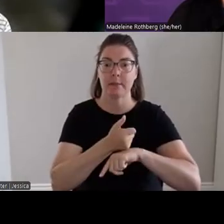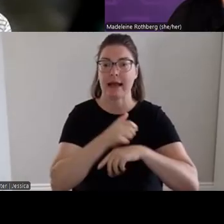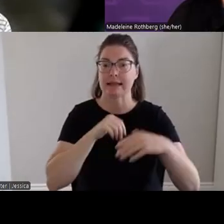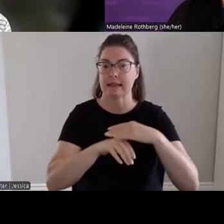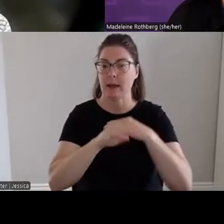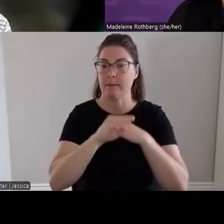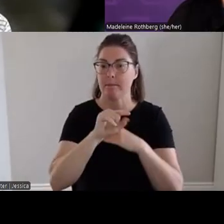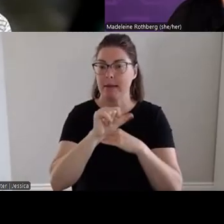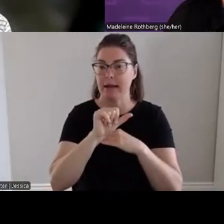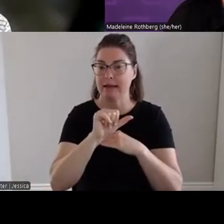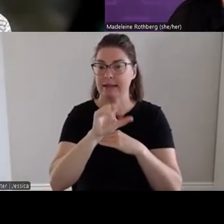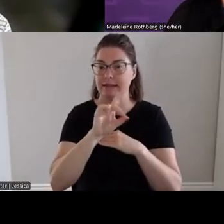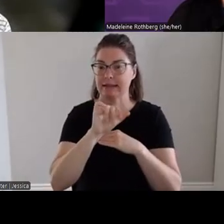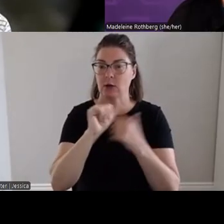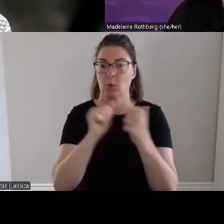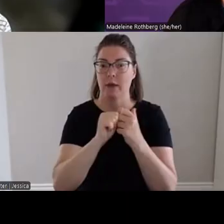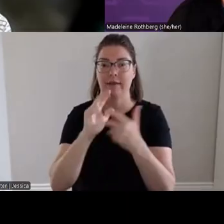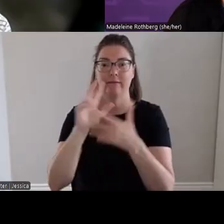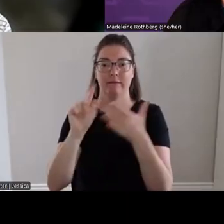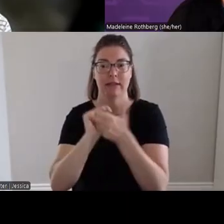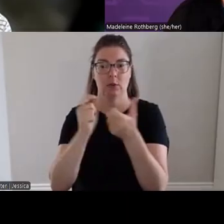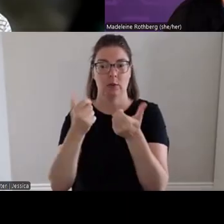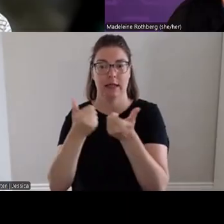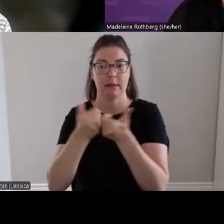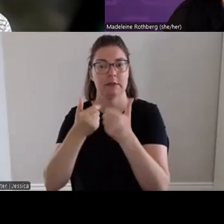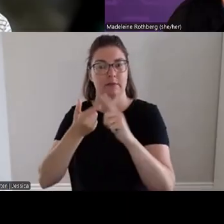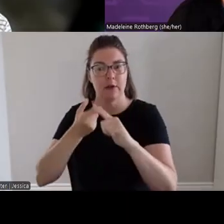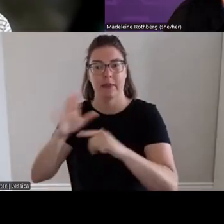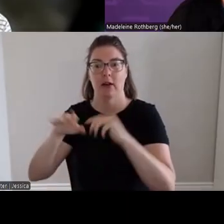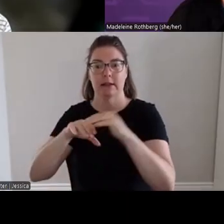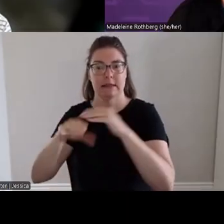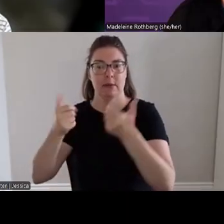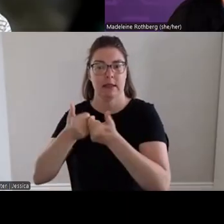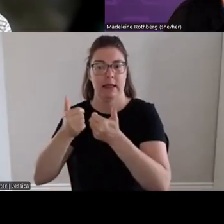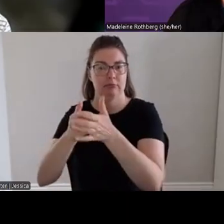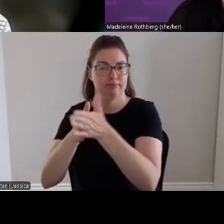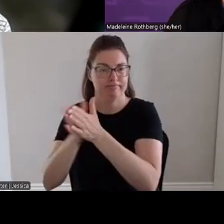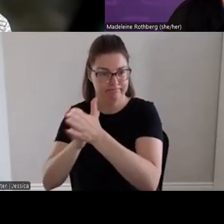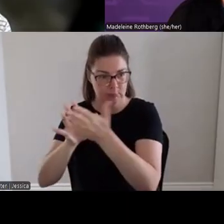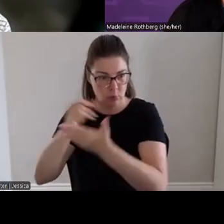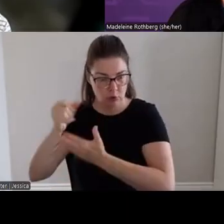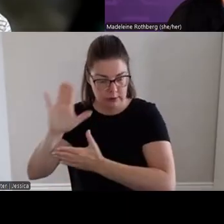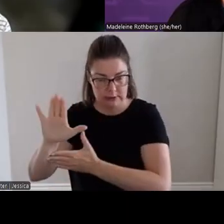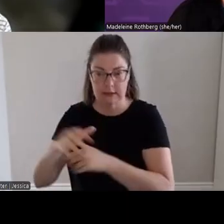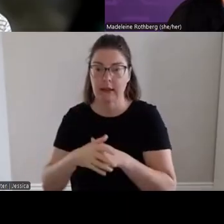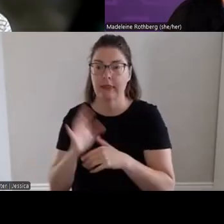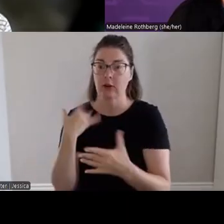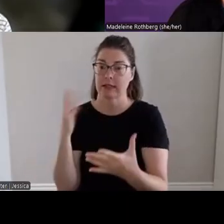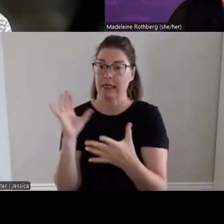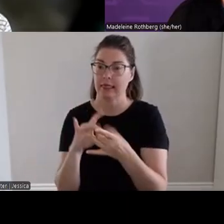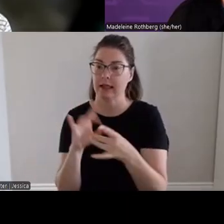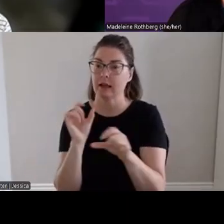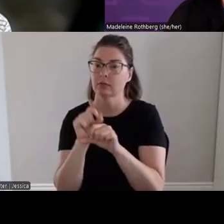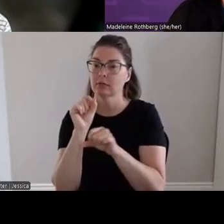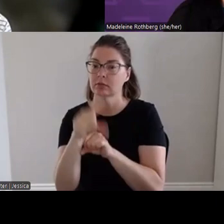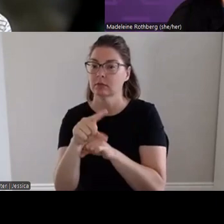for video games through their Accessible Games Initiative Project.” Um, she has a link, so I will send that to the chat afterwards.